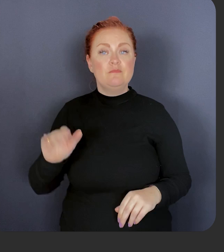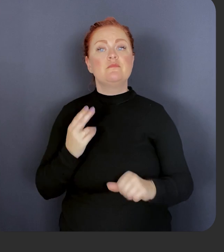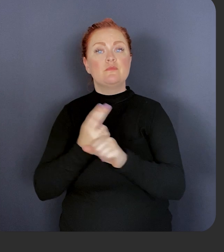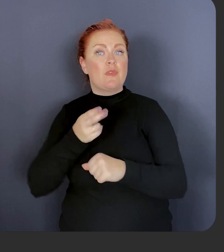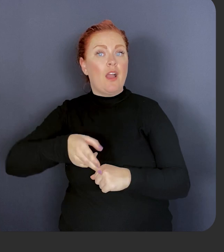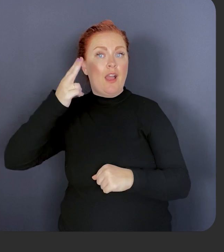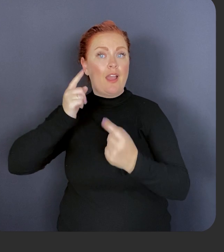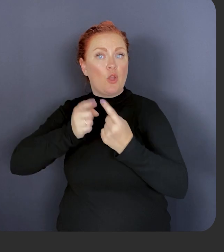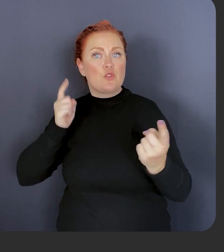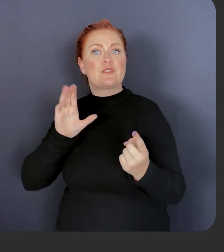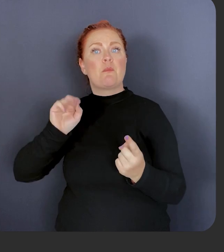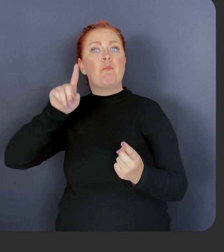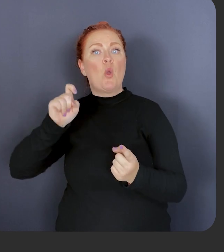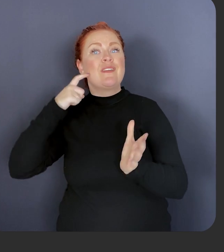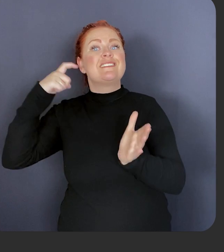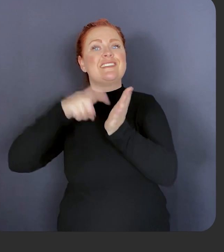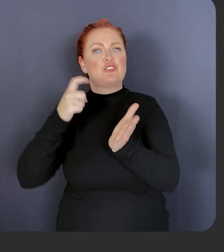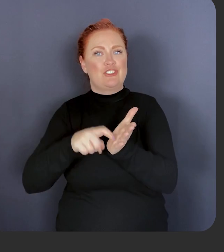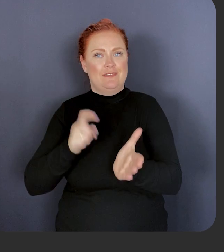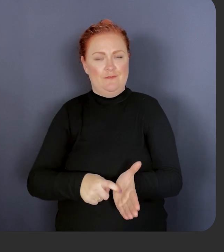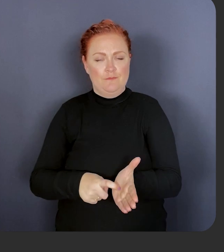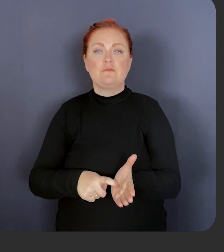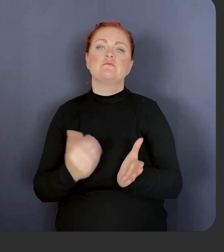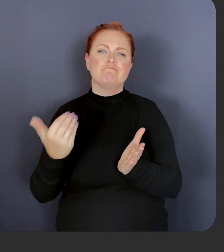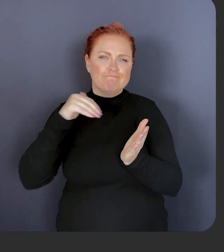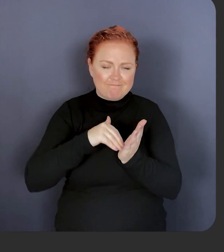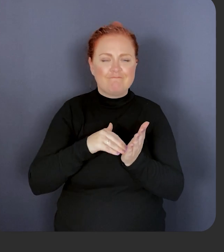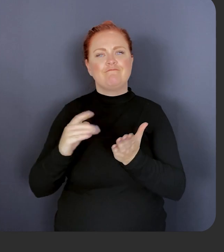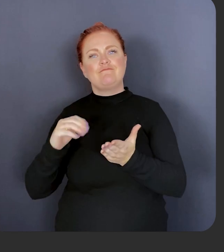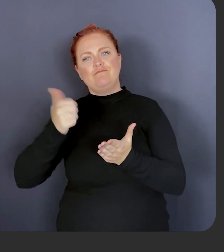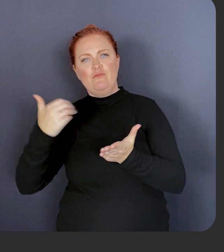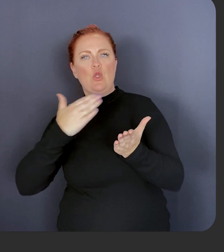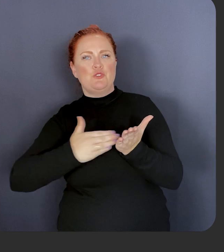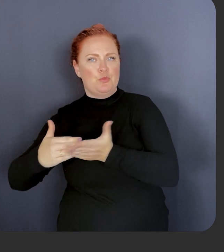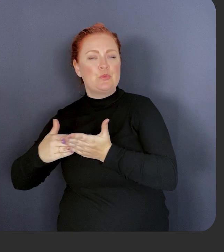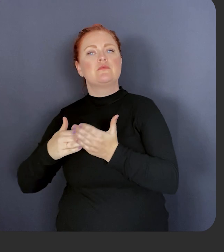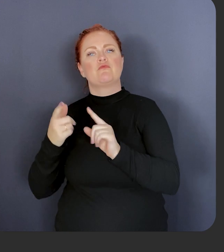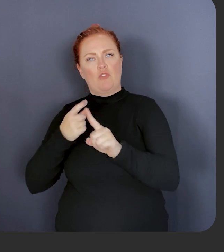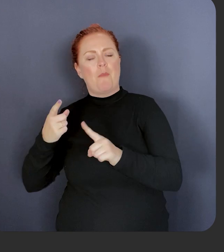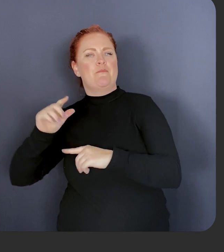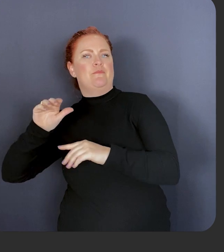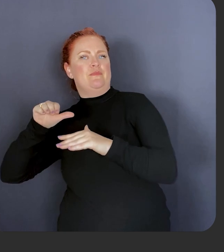the HighContrastModeDetector, which, again, is going to be another attribute within this accessibility